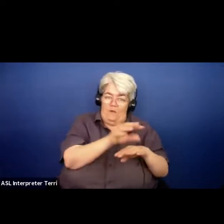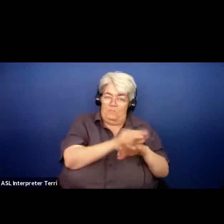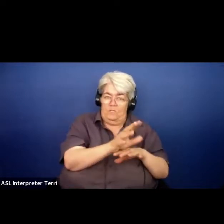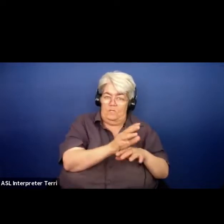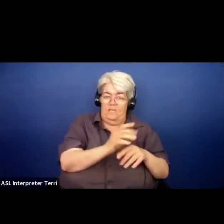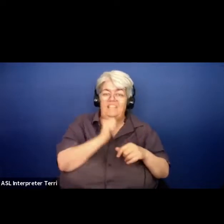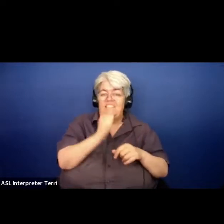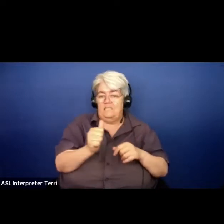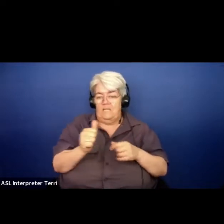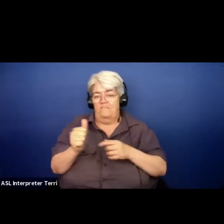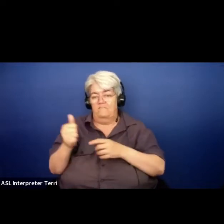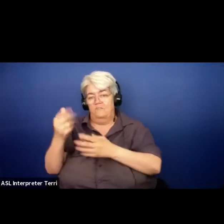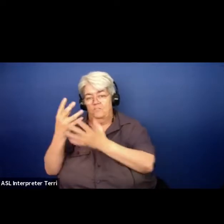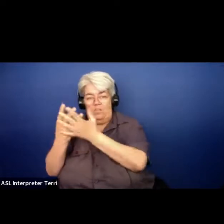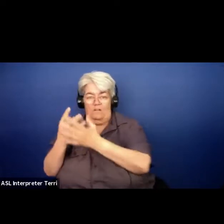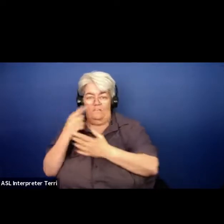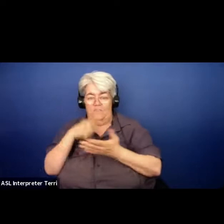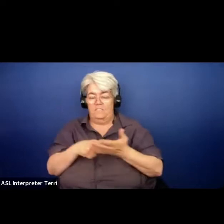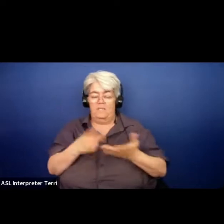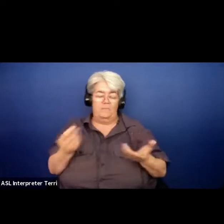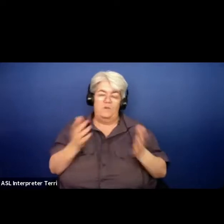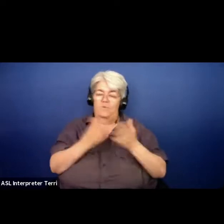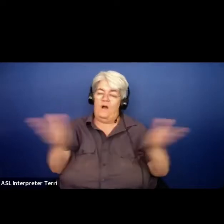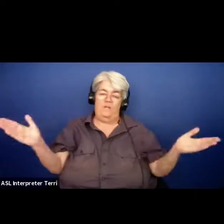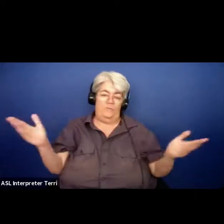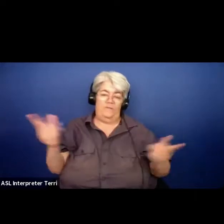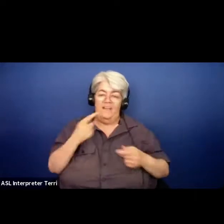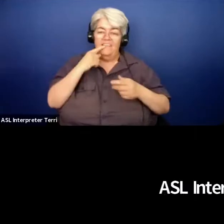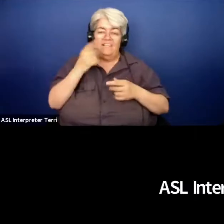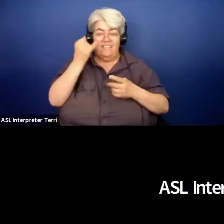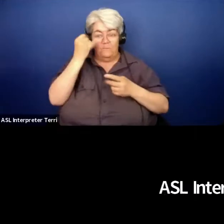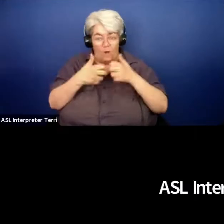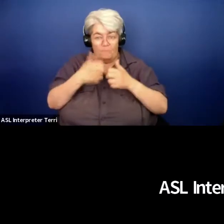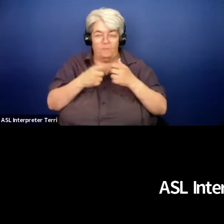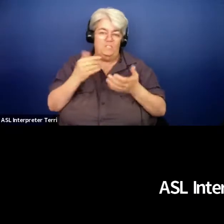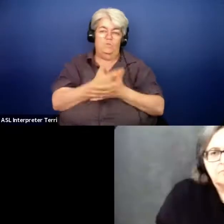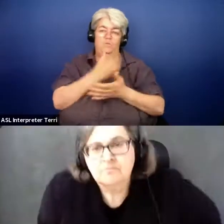I think we have a blank slate on this, because the issue is still so new.